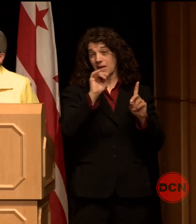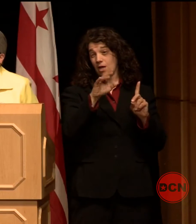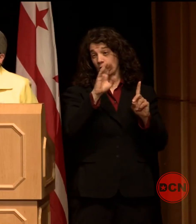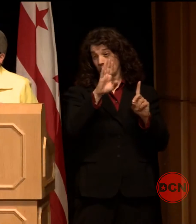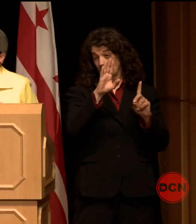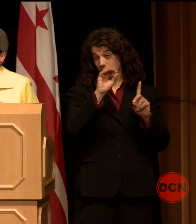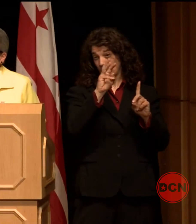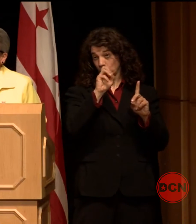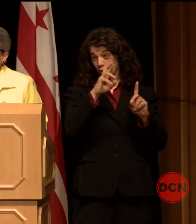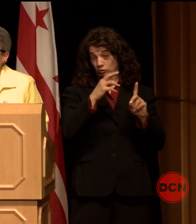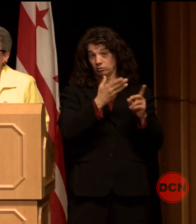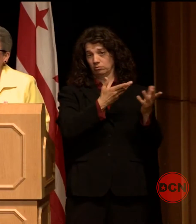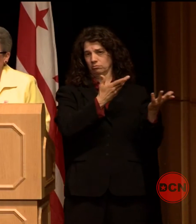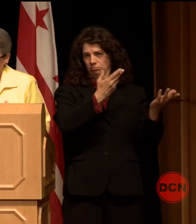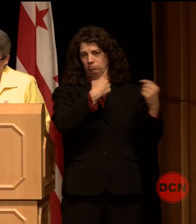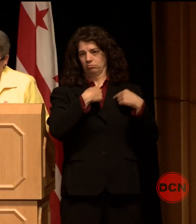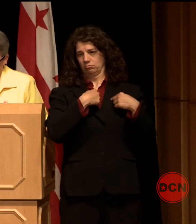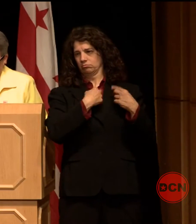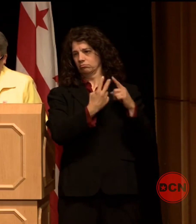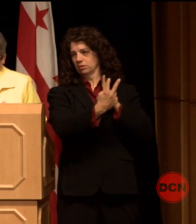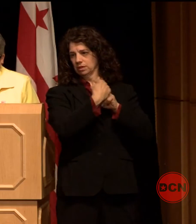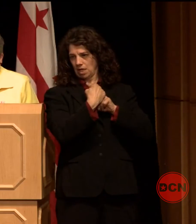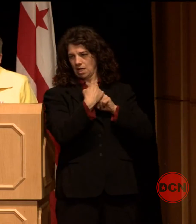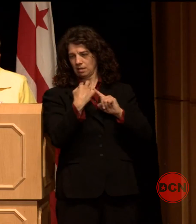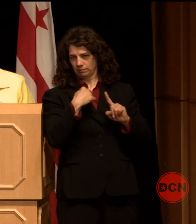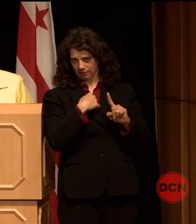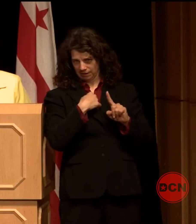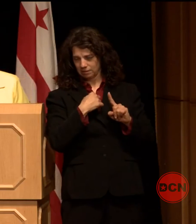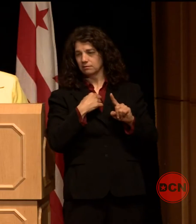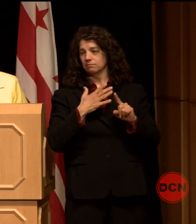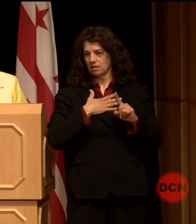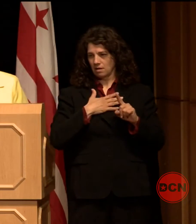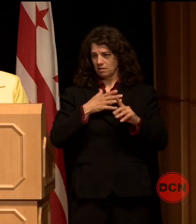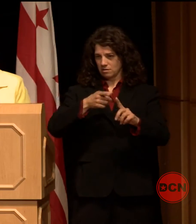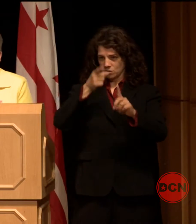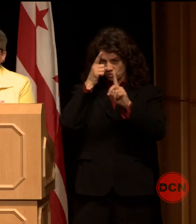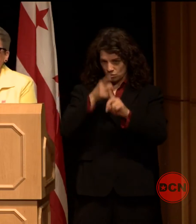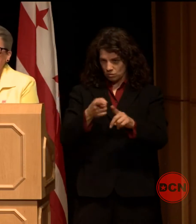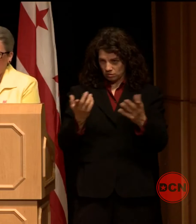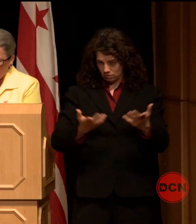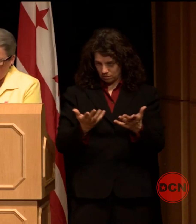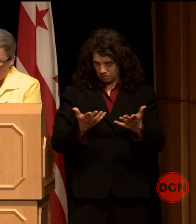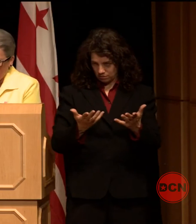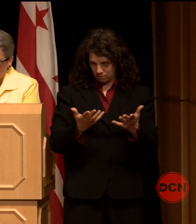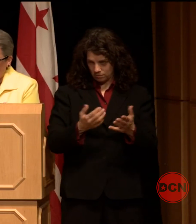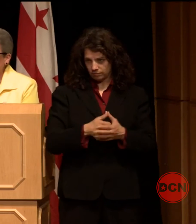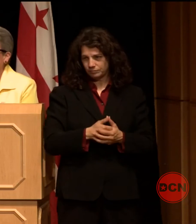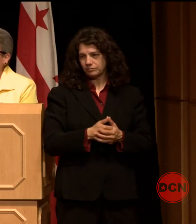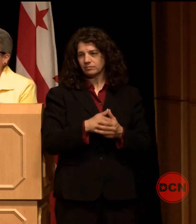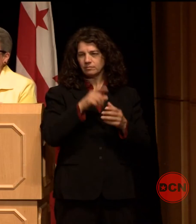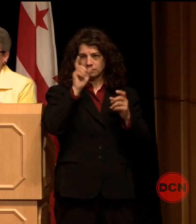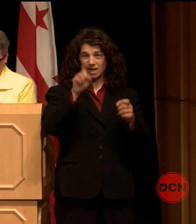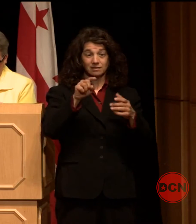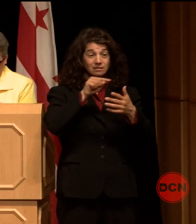TO SAY THAT WE HAVE ACCOMPLISHED EACH OF THEM. FIRST, LEVERAGING WHAT I CALL THE JOHN WALL OF THE DISTRICT'S